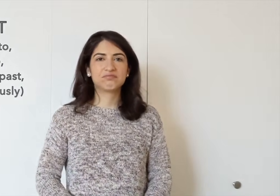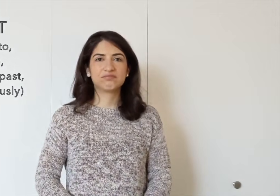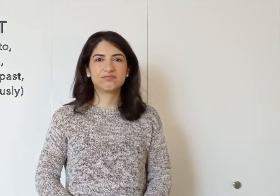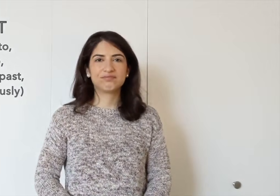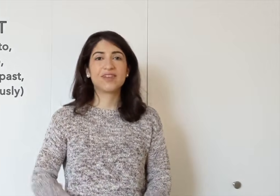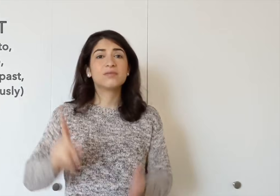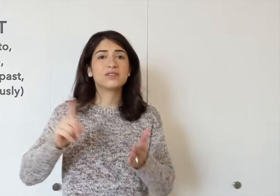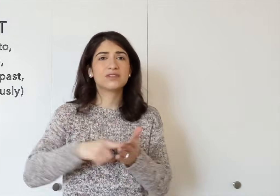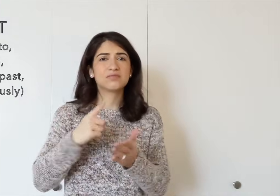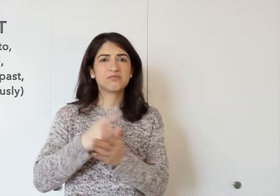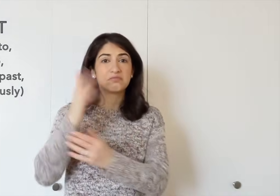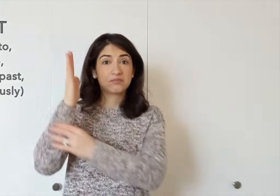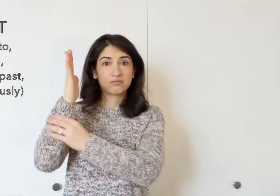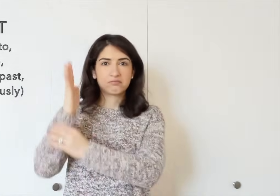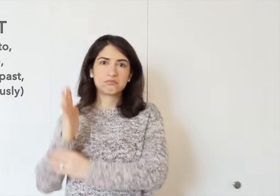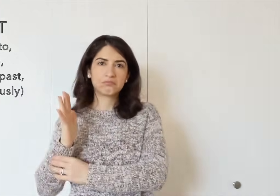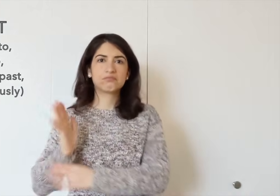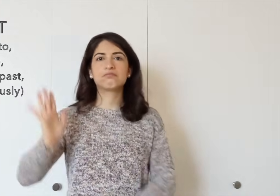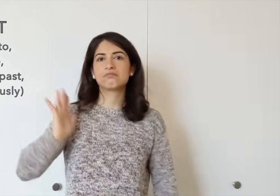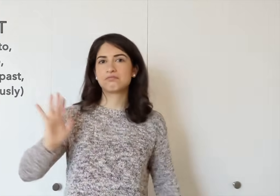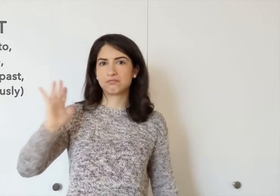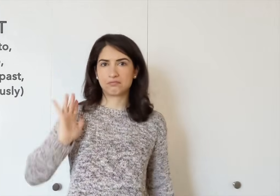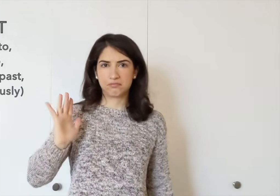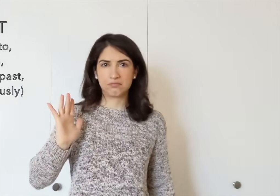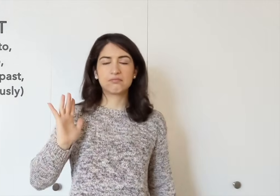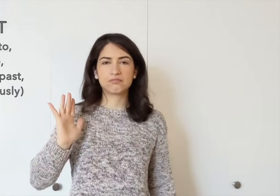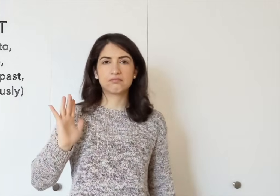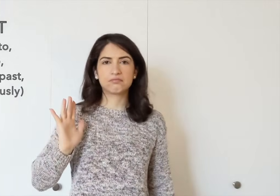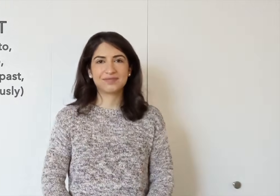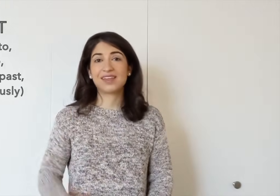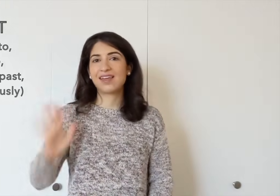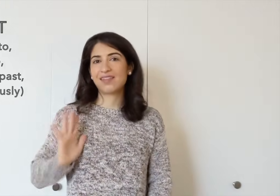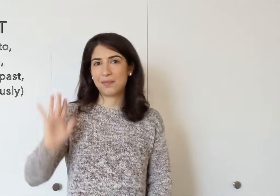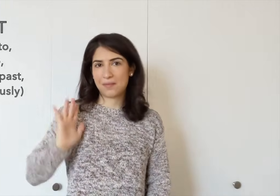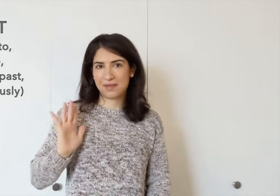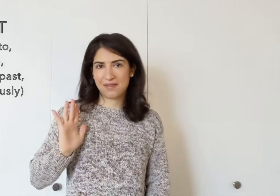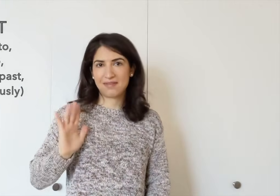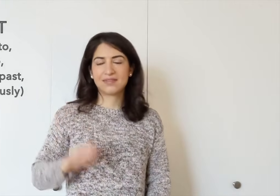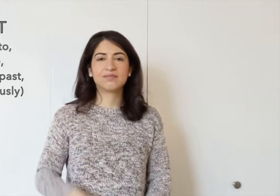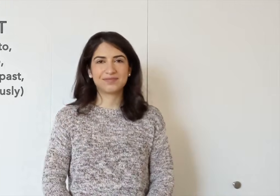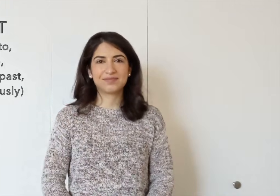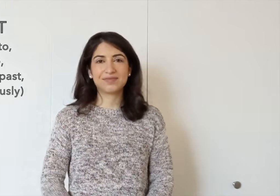Sometimes the hand will be lower in front of the shoulder.